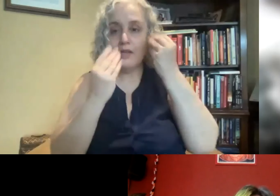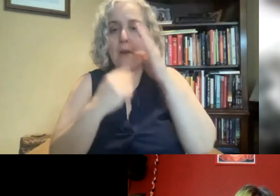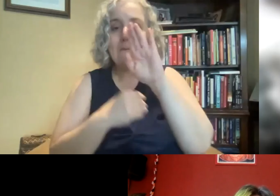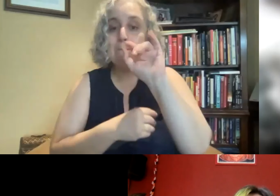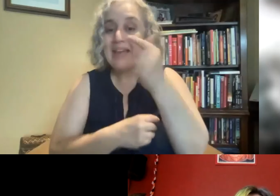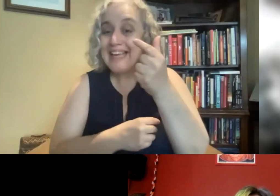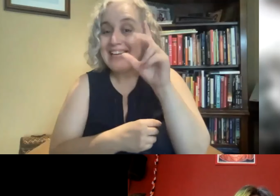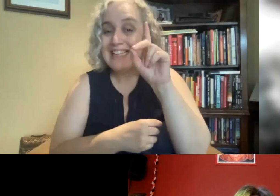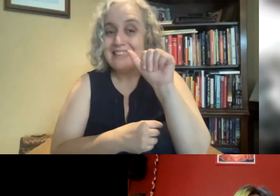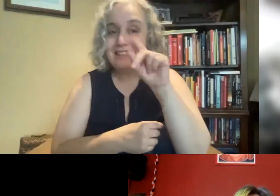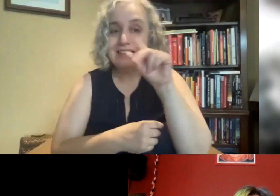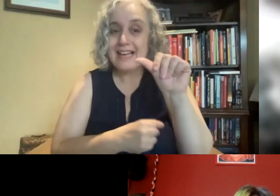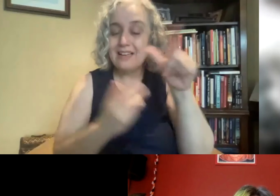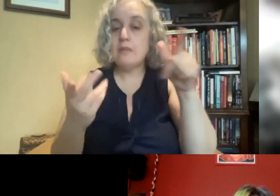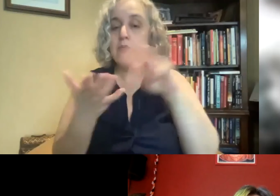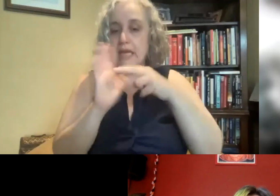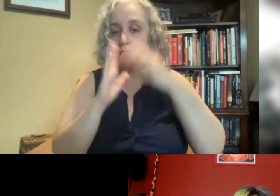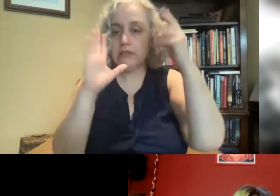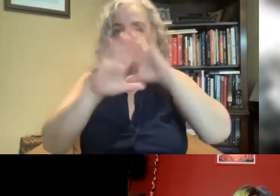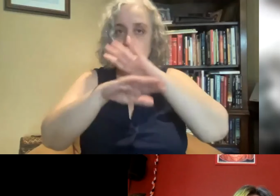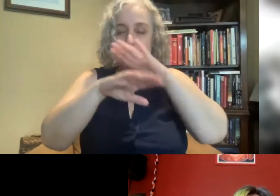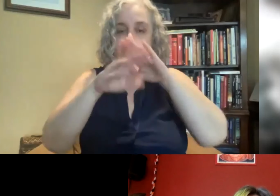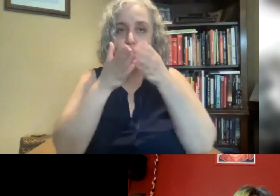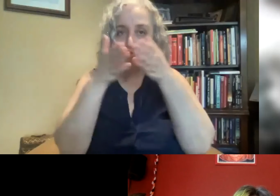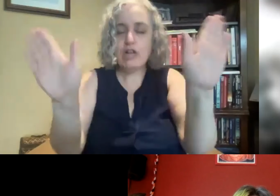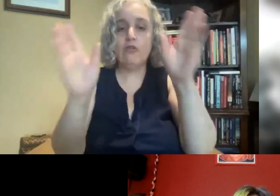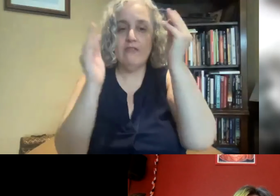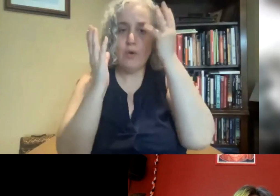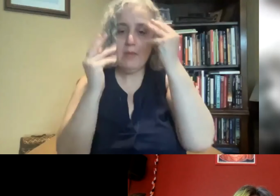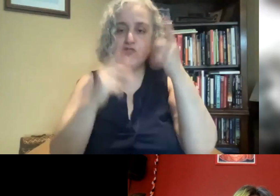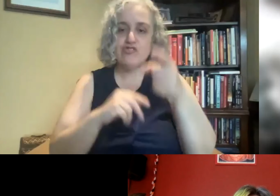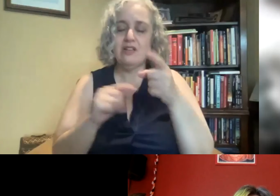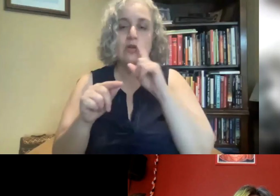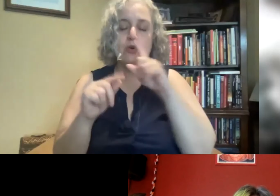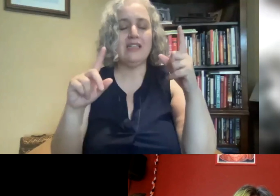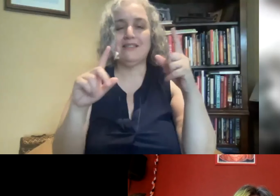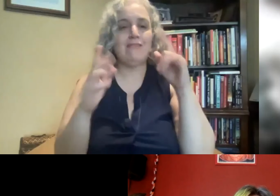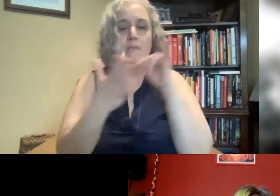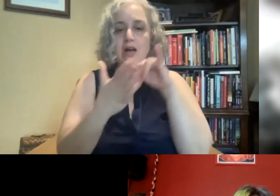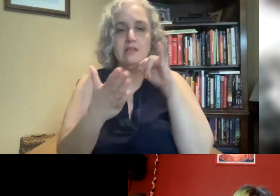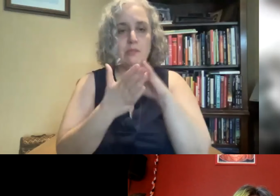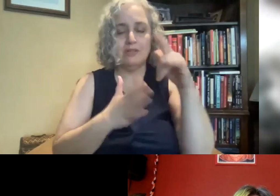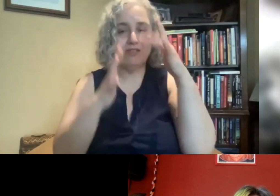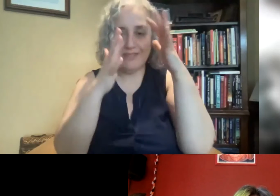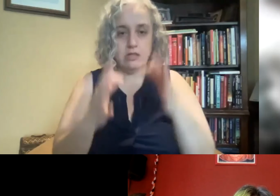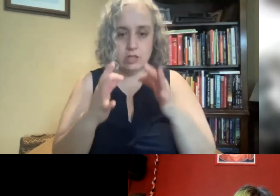They're not capable of making the types of decisions that they're making